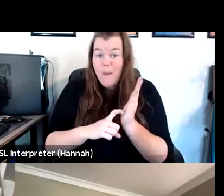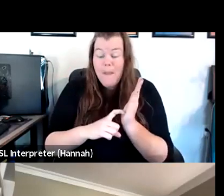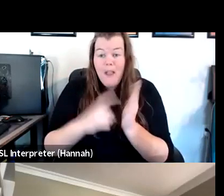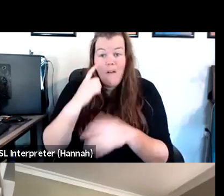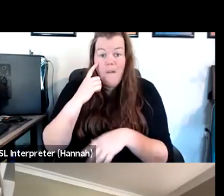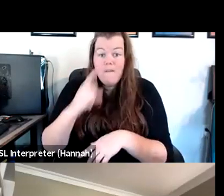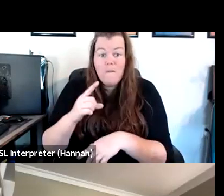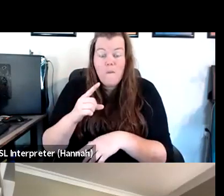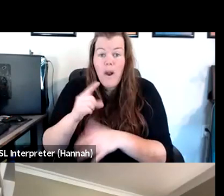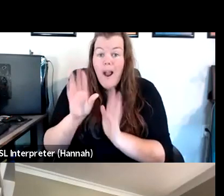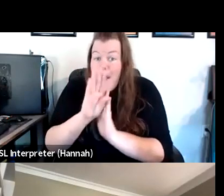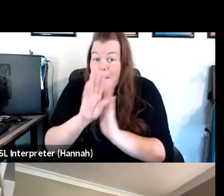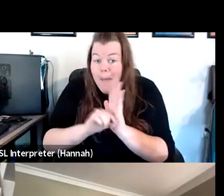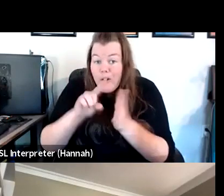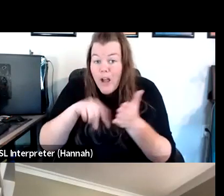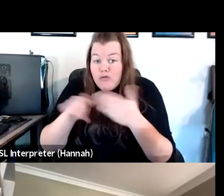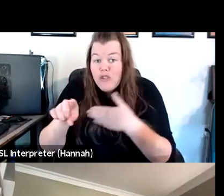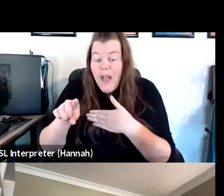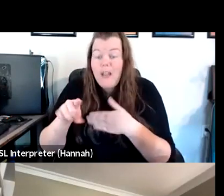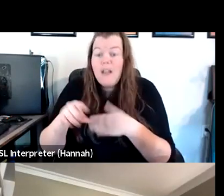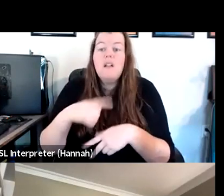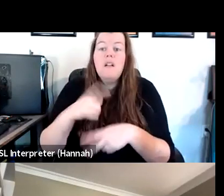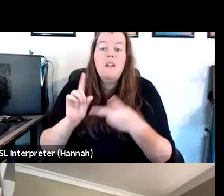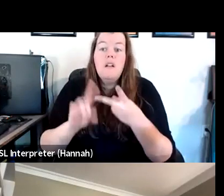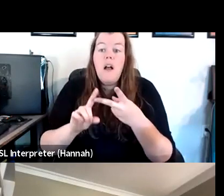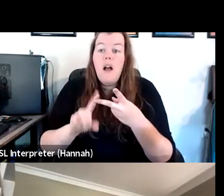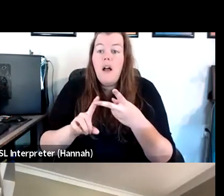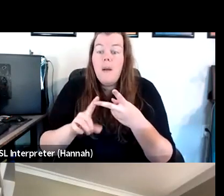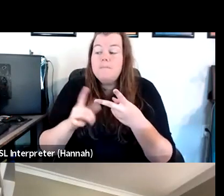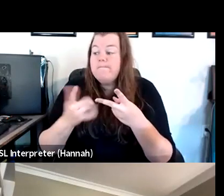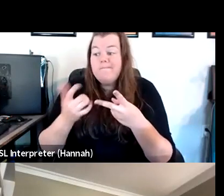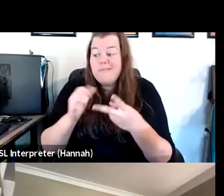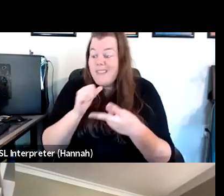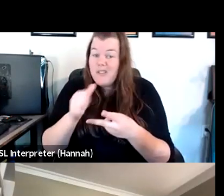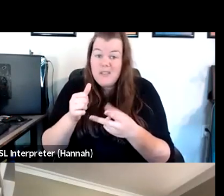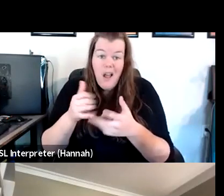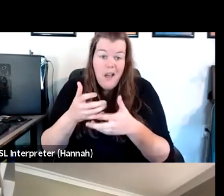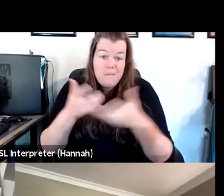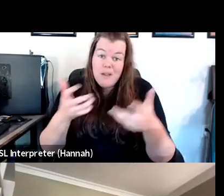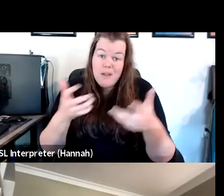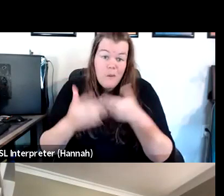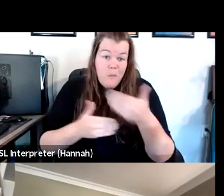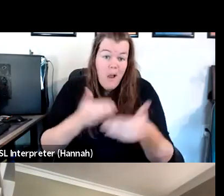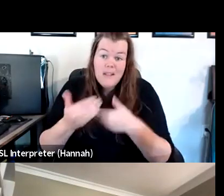background check um there's there's really not much of a process for you know